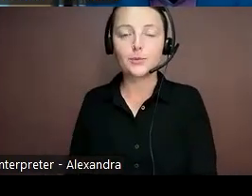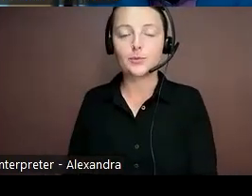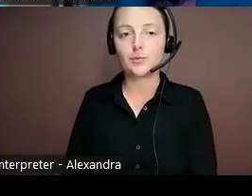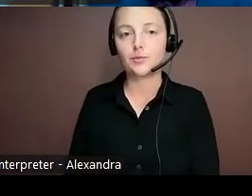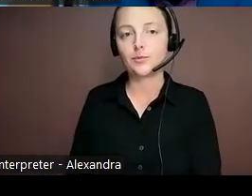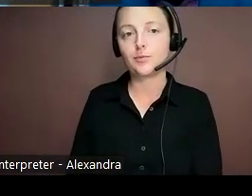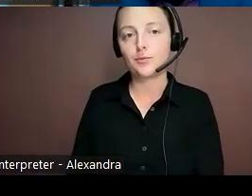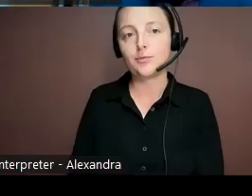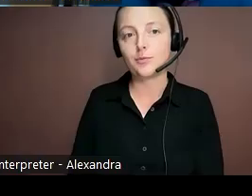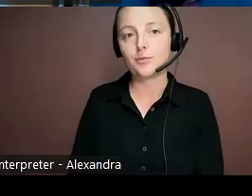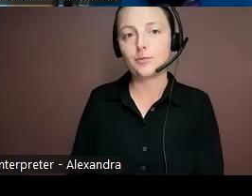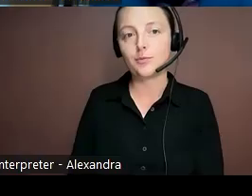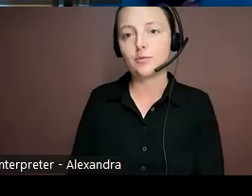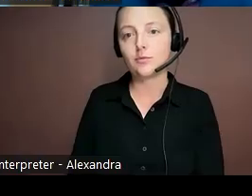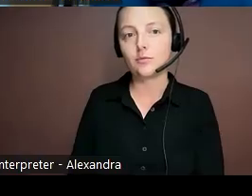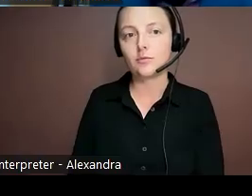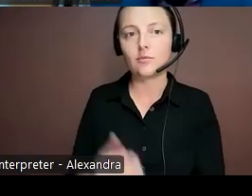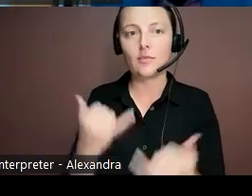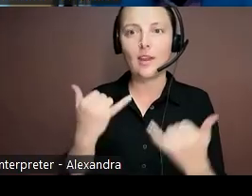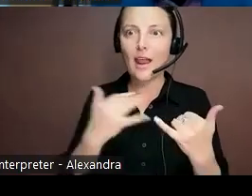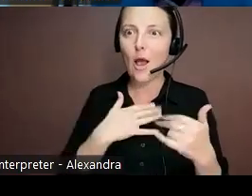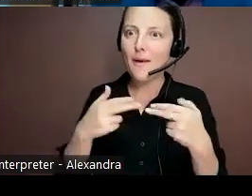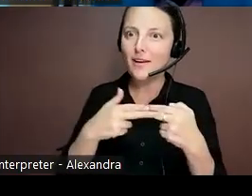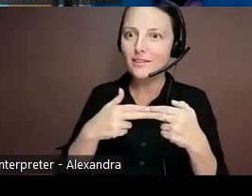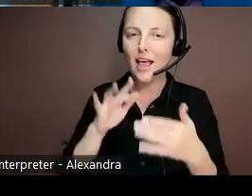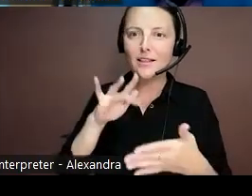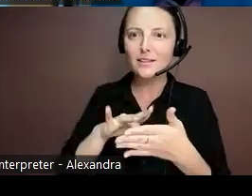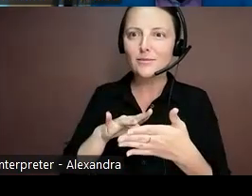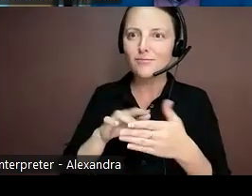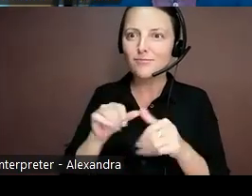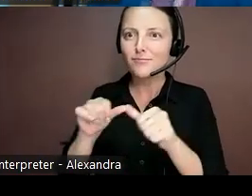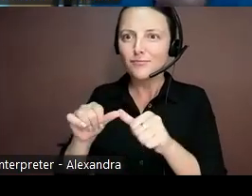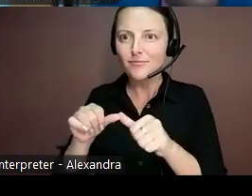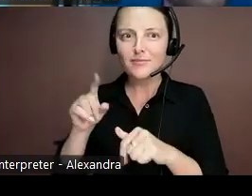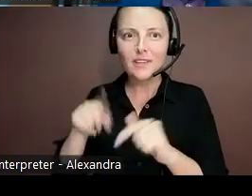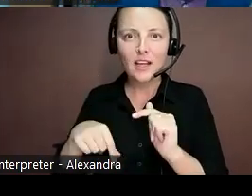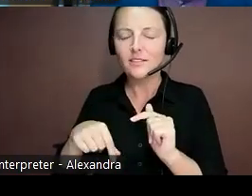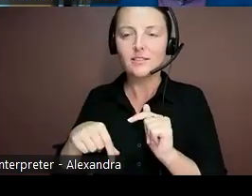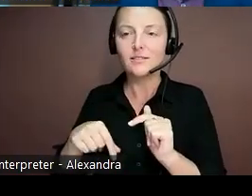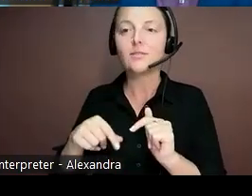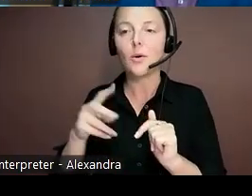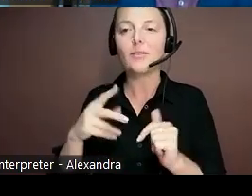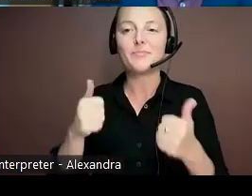Okay, now I can't advance my slides. Let's try again. Okay. Um for example like you know some